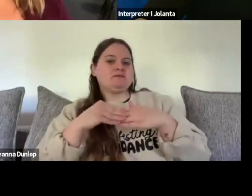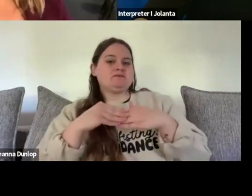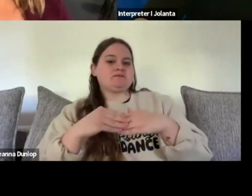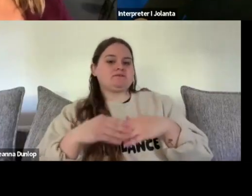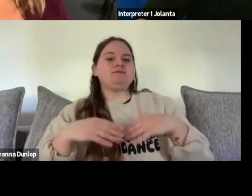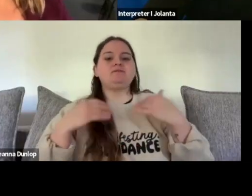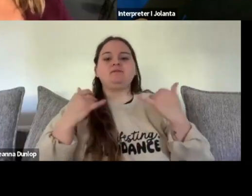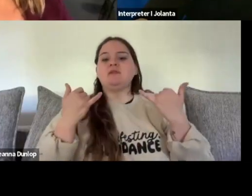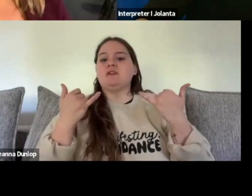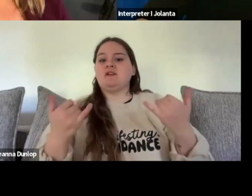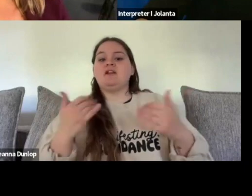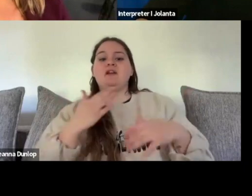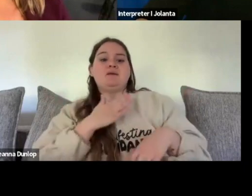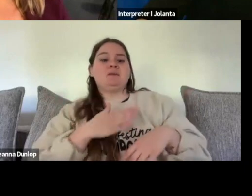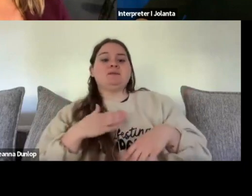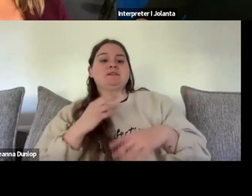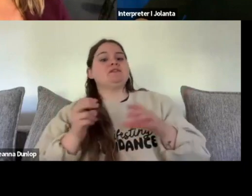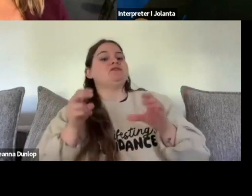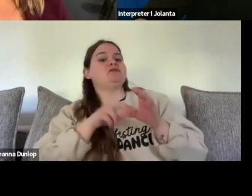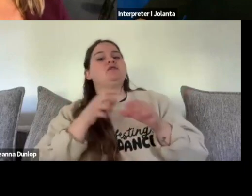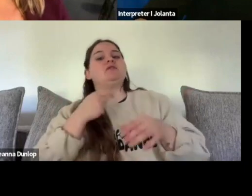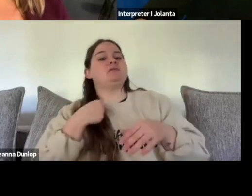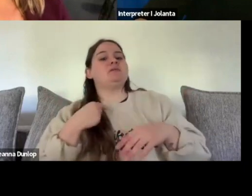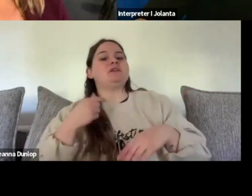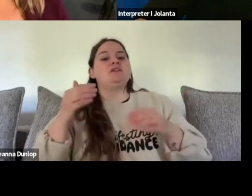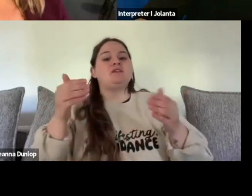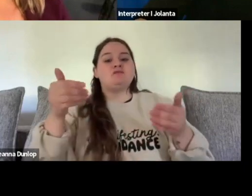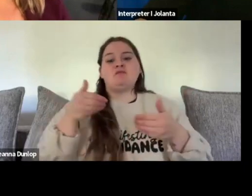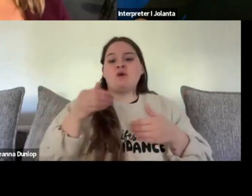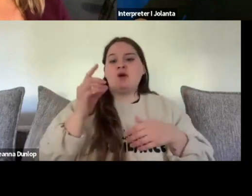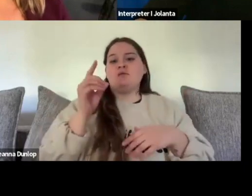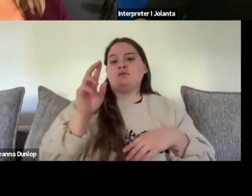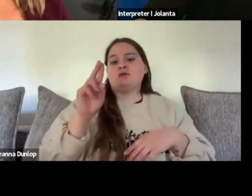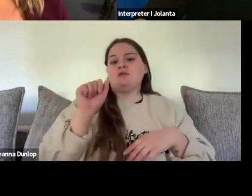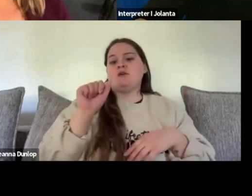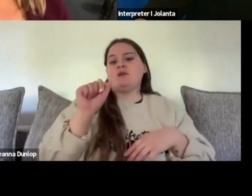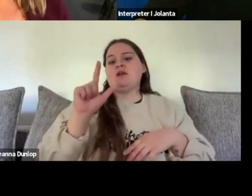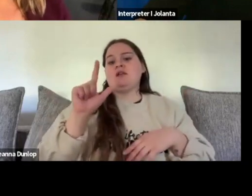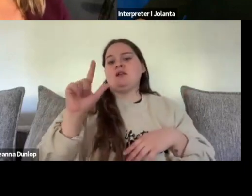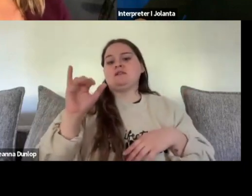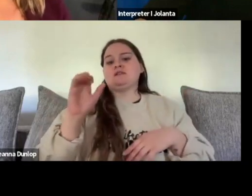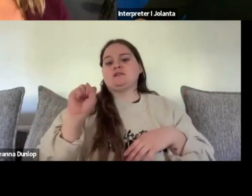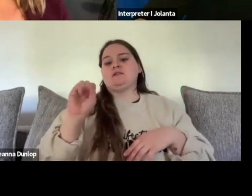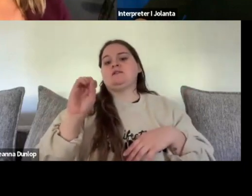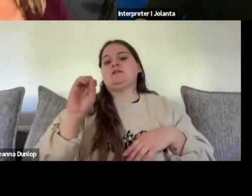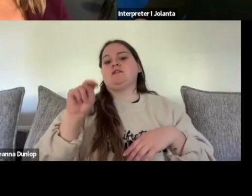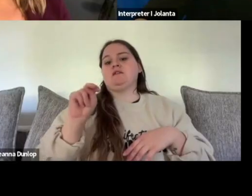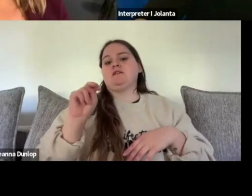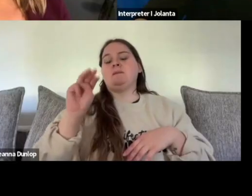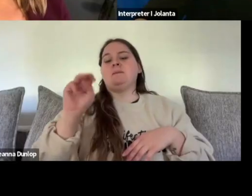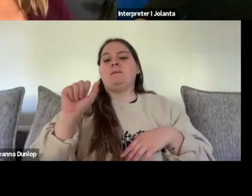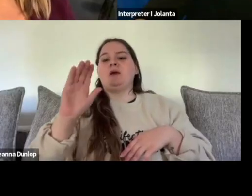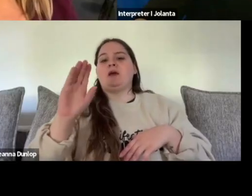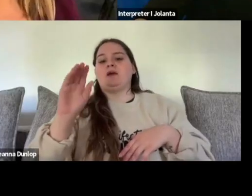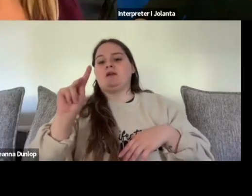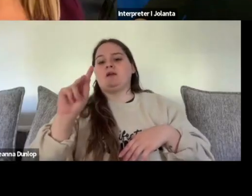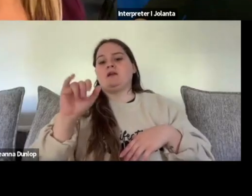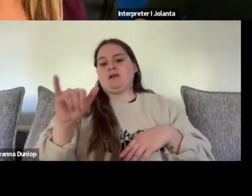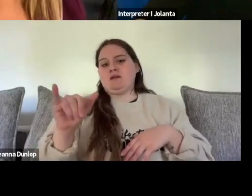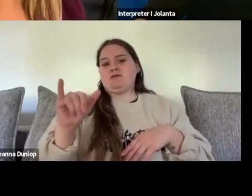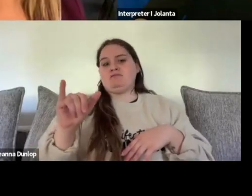on brain plasticity now please join me in welcoming Dr Allison Mackey